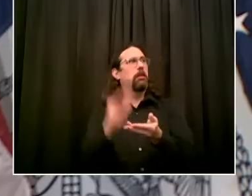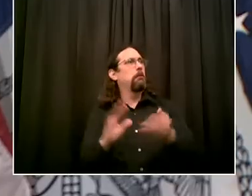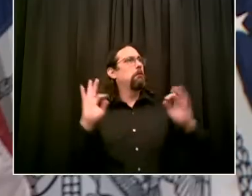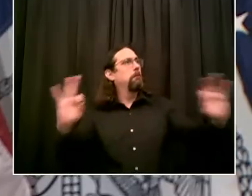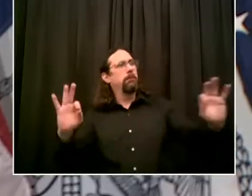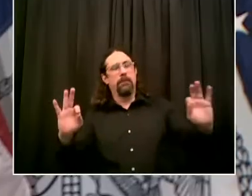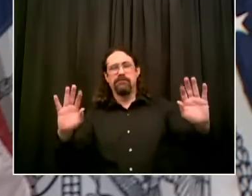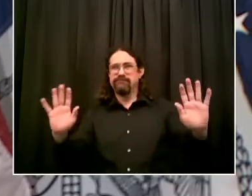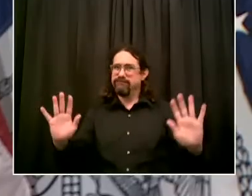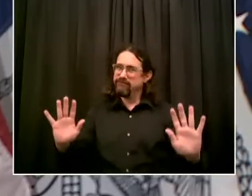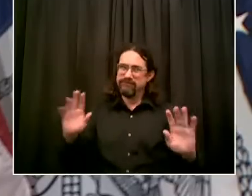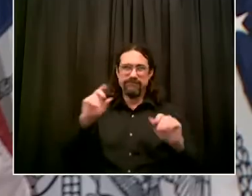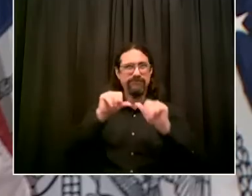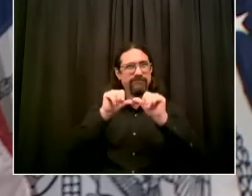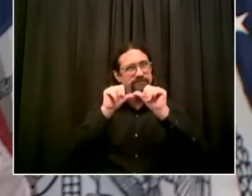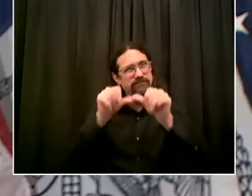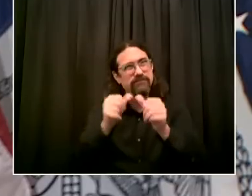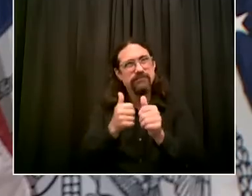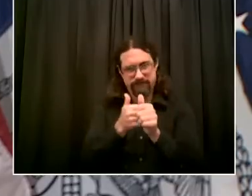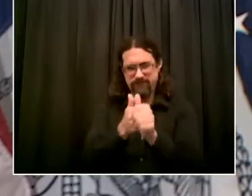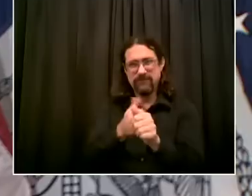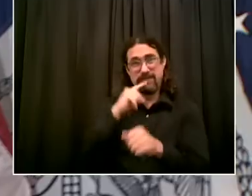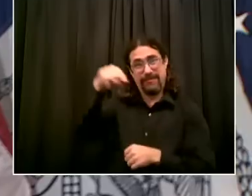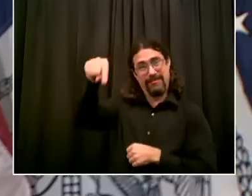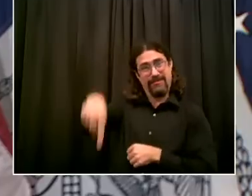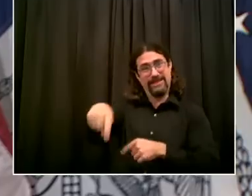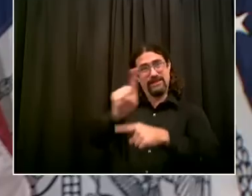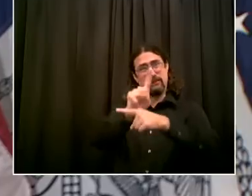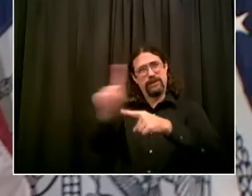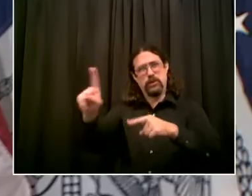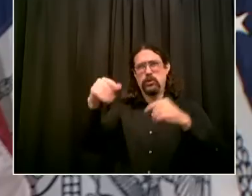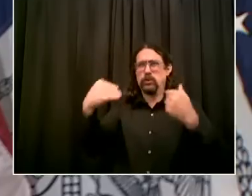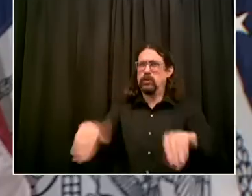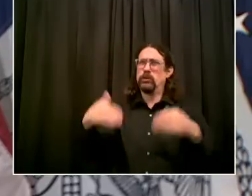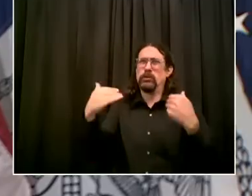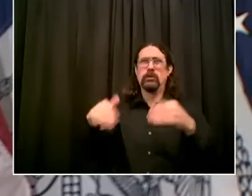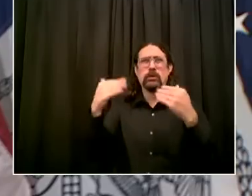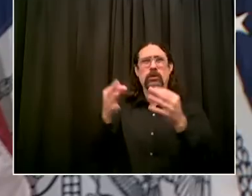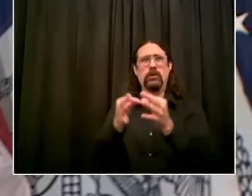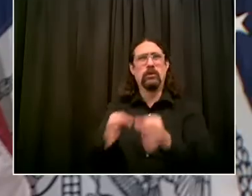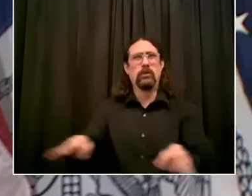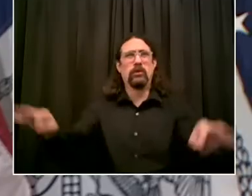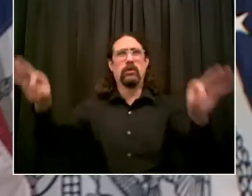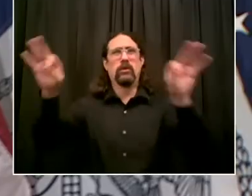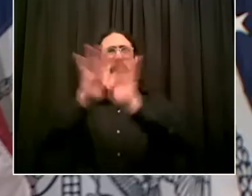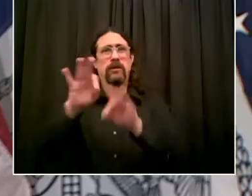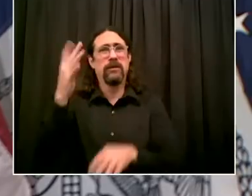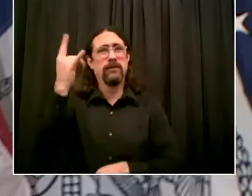MUCH, SO, THIS WEEK, IT WILL BE ABSOLUTELY DECISIVE. I WANT EVERYONE TO UUNDERSTAND THAT THIS IS A